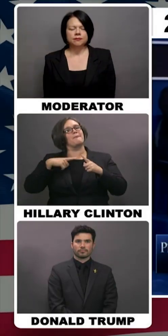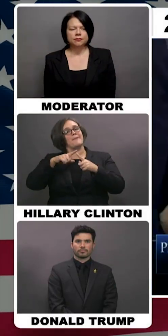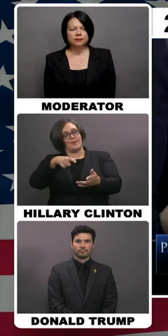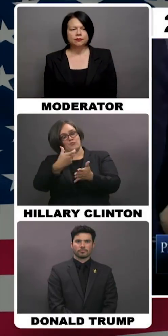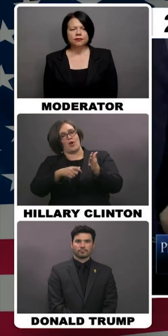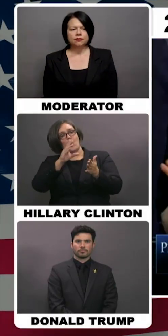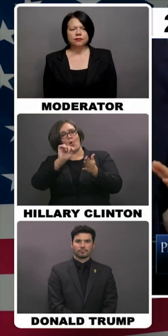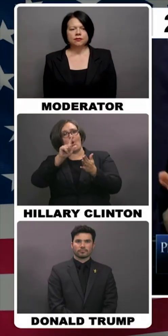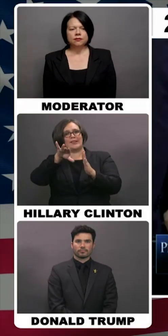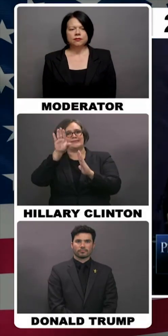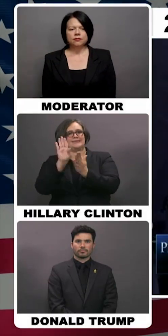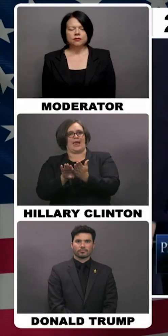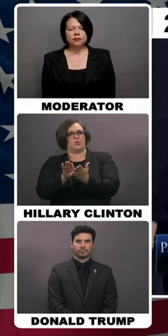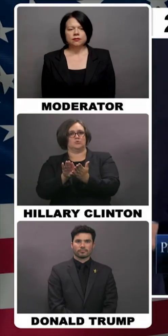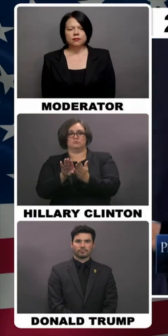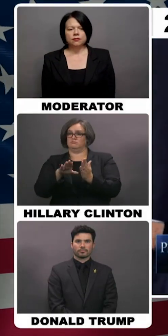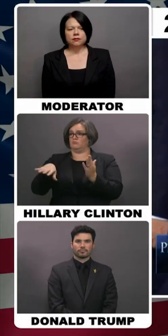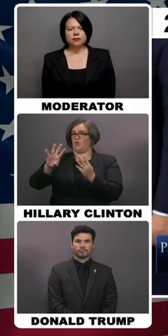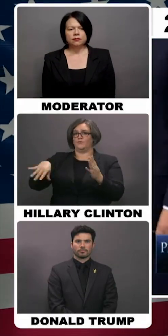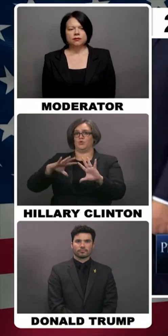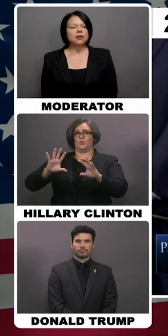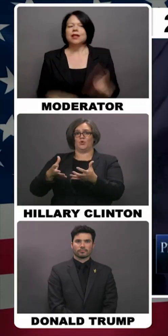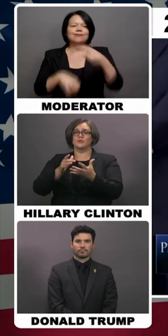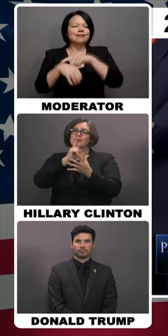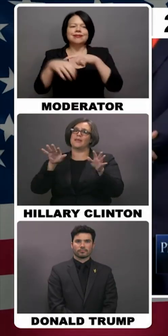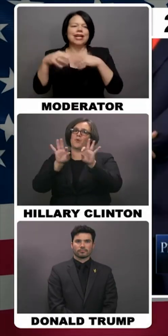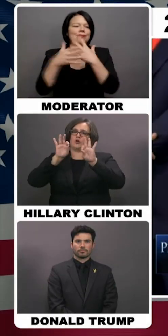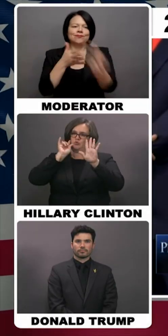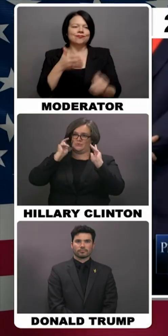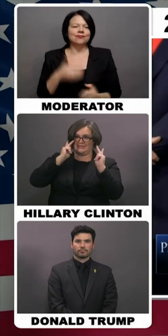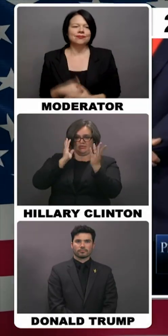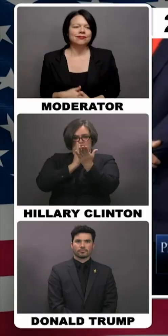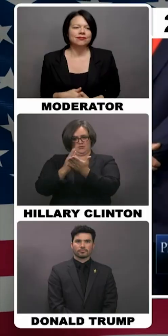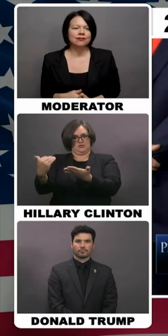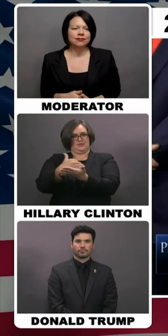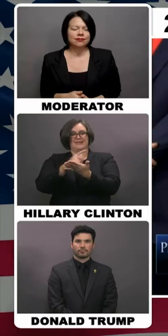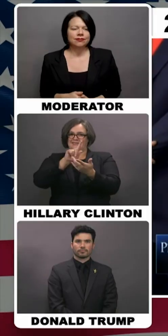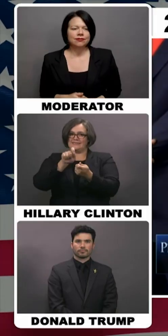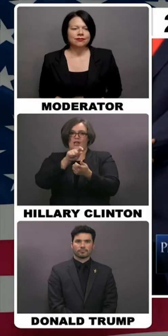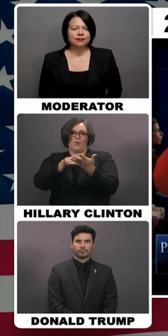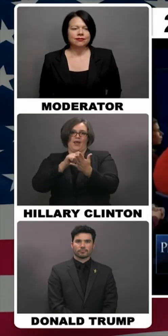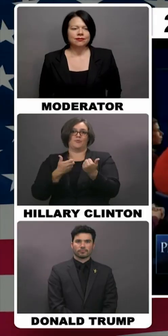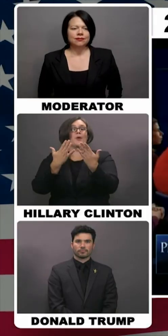So we have to look at this comprehensively. The time is up, and that's exactly what I have proposed. I hope you'll go to Hillary. Time, time is up.